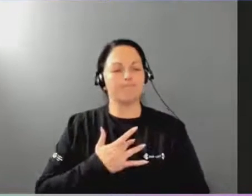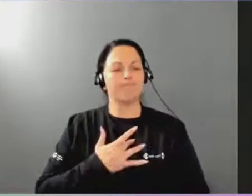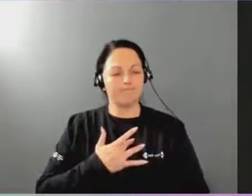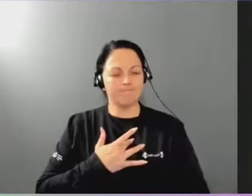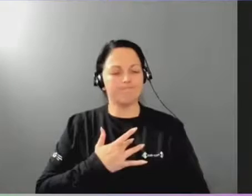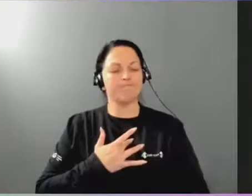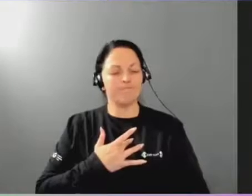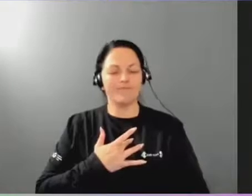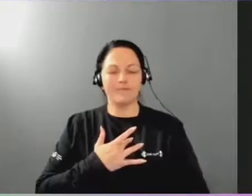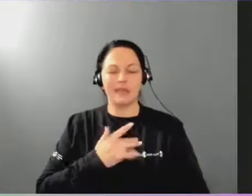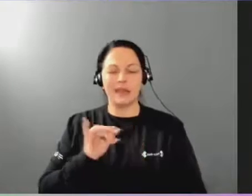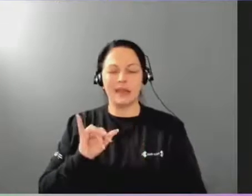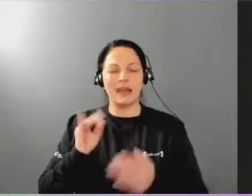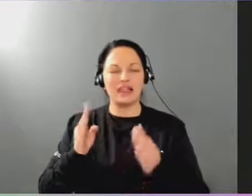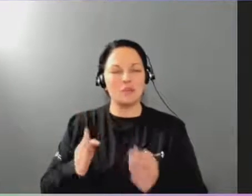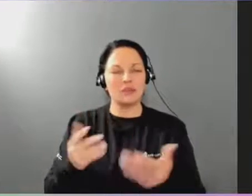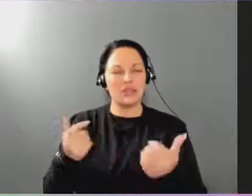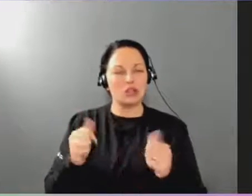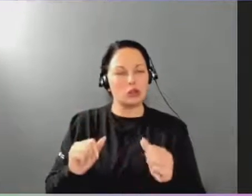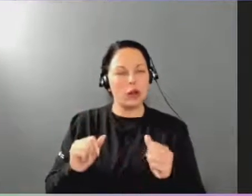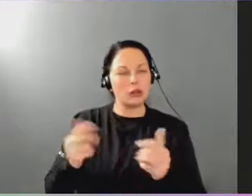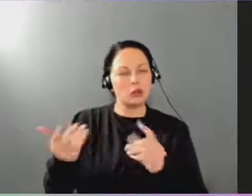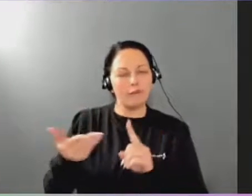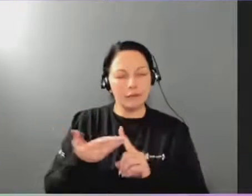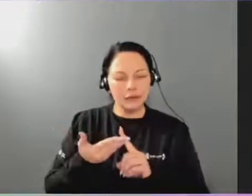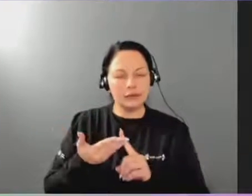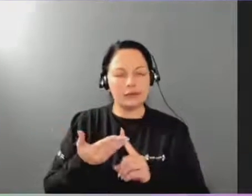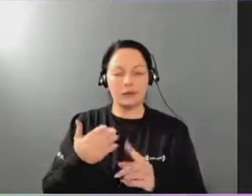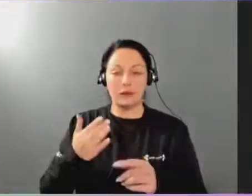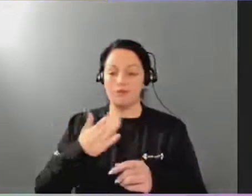things and try to touch a sensitive core in that person